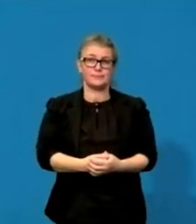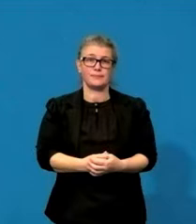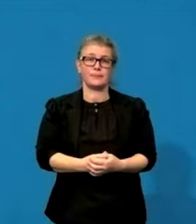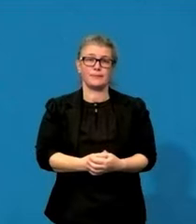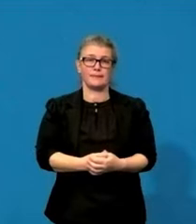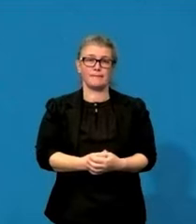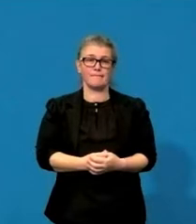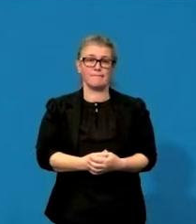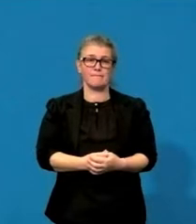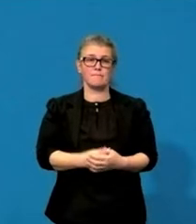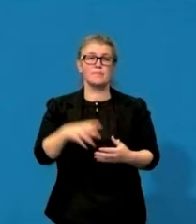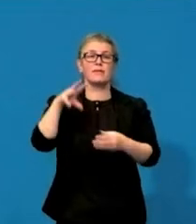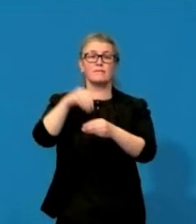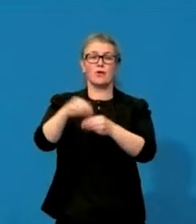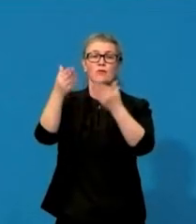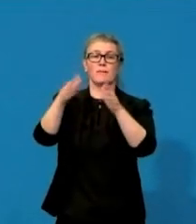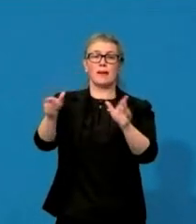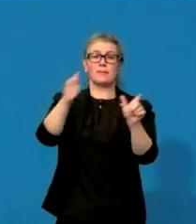She has an appointment until 2026.